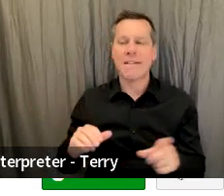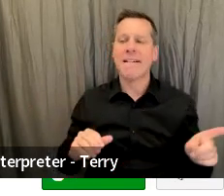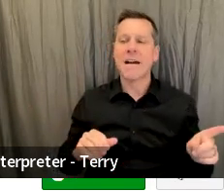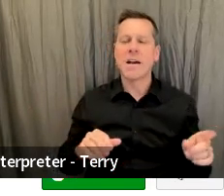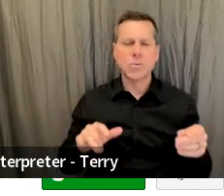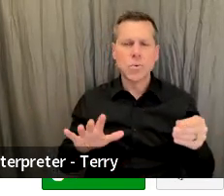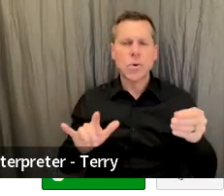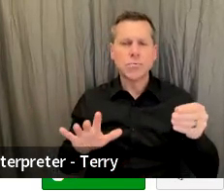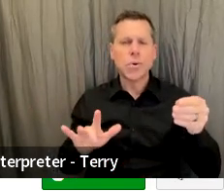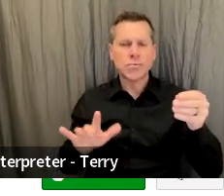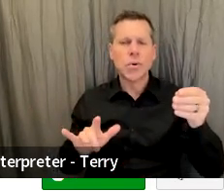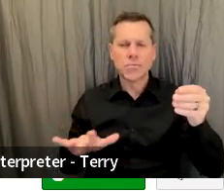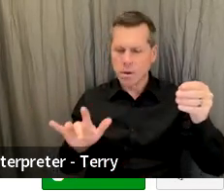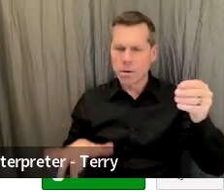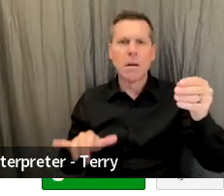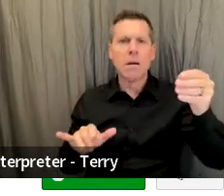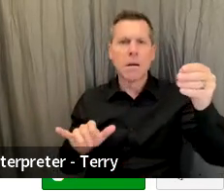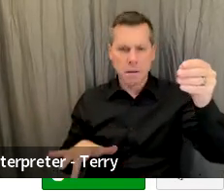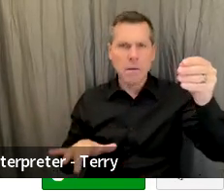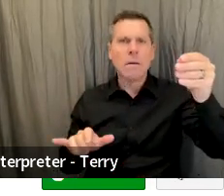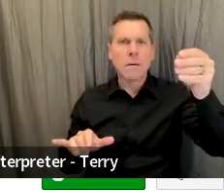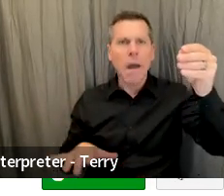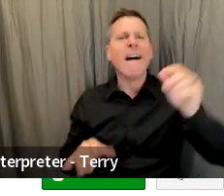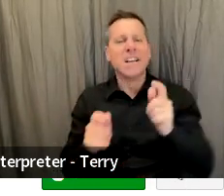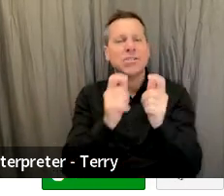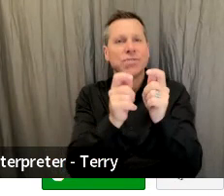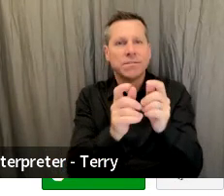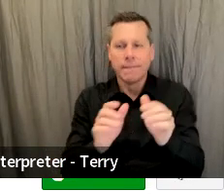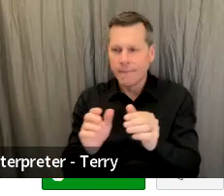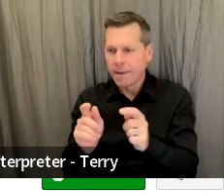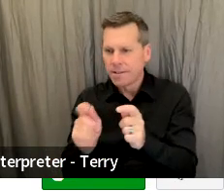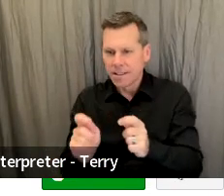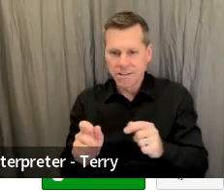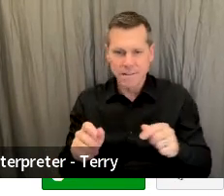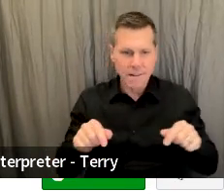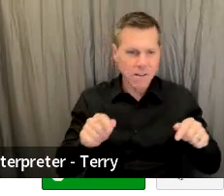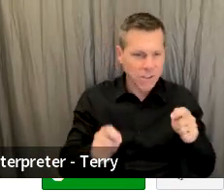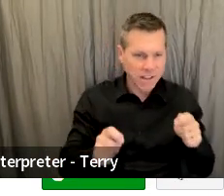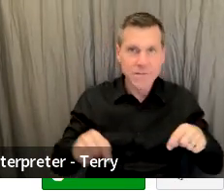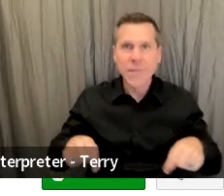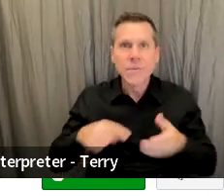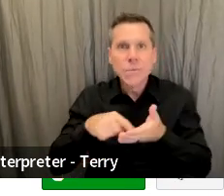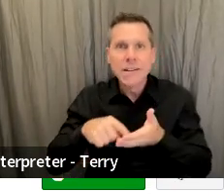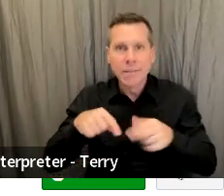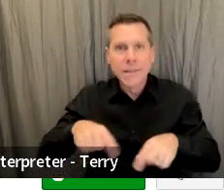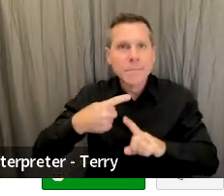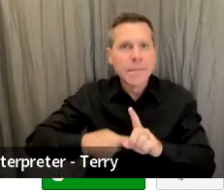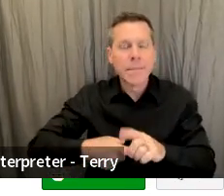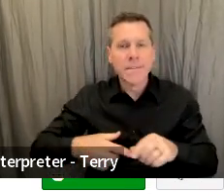using the next button and edit each page and add their personal information. And so it's got that beautiful, consistent look.